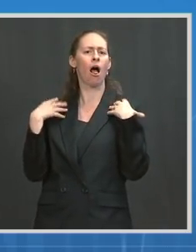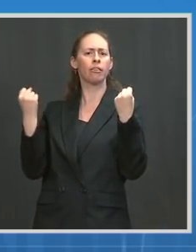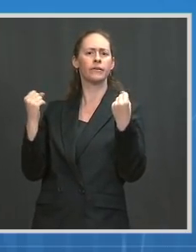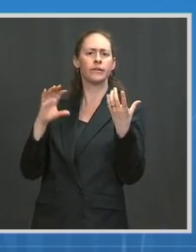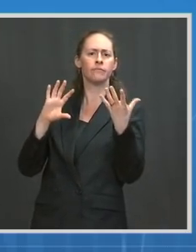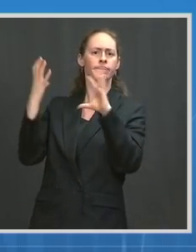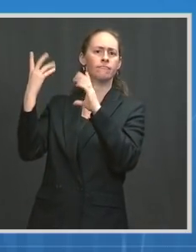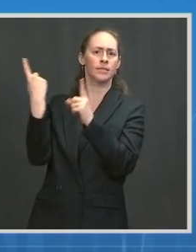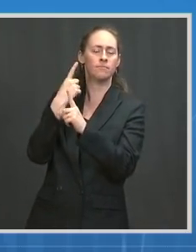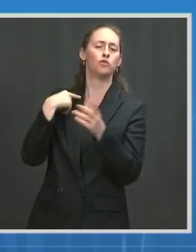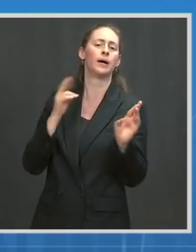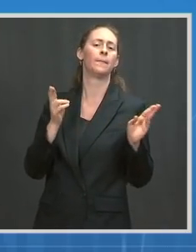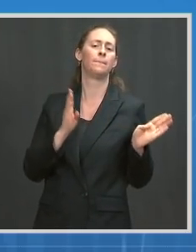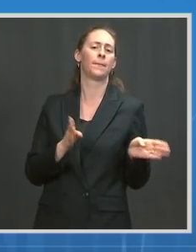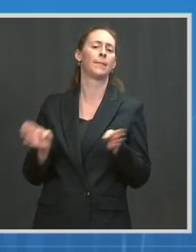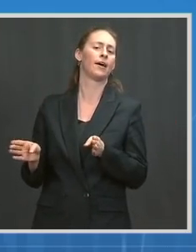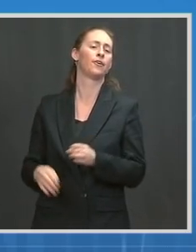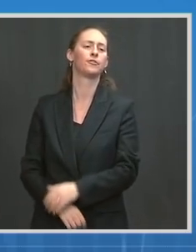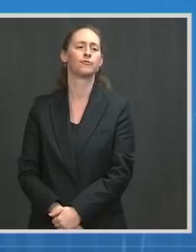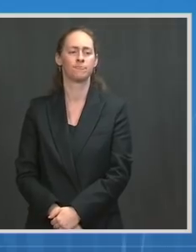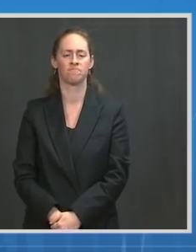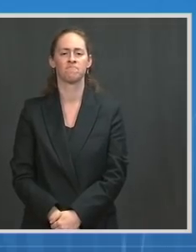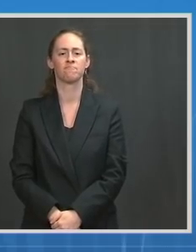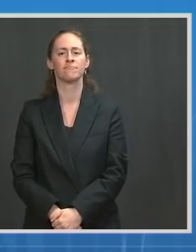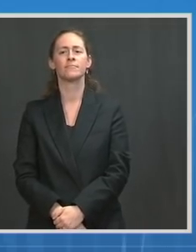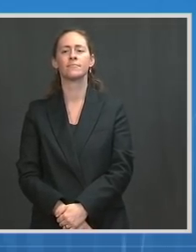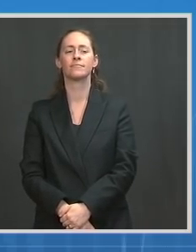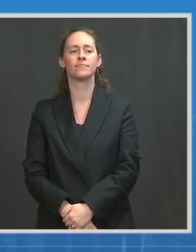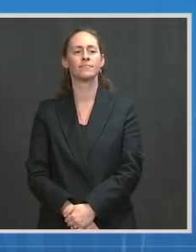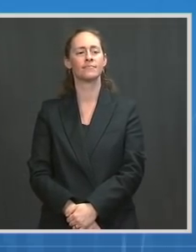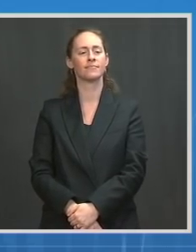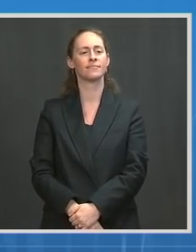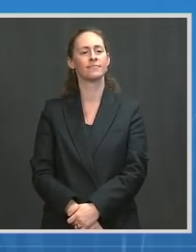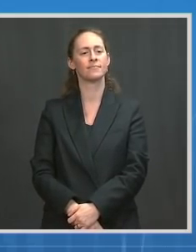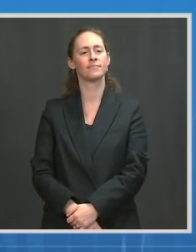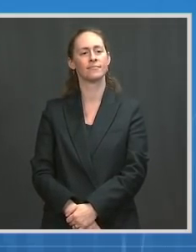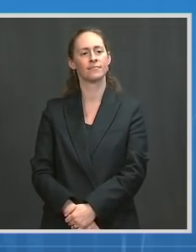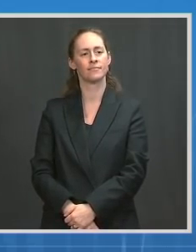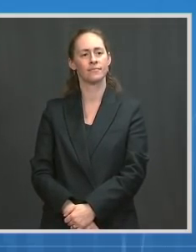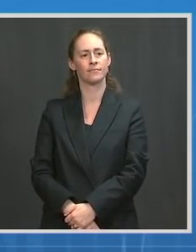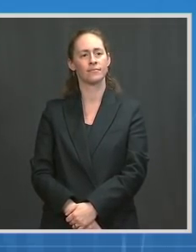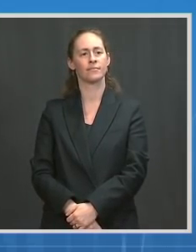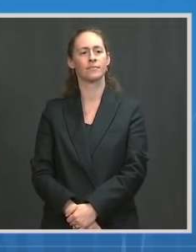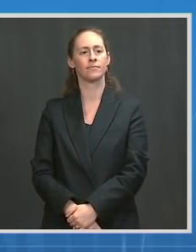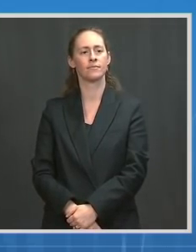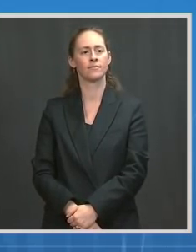The pu- -- this support will immediately add more staff in health departments across the country.